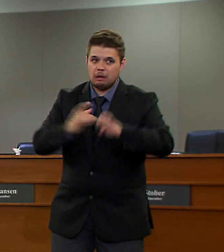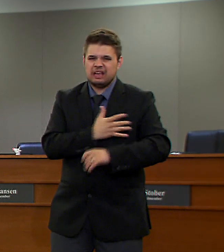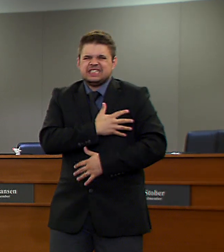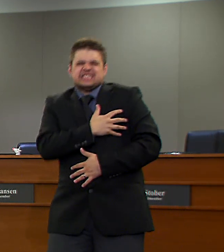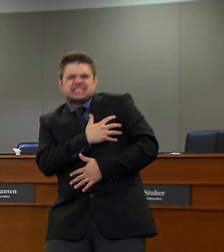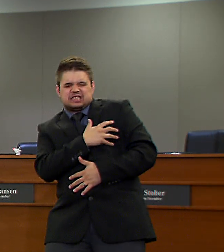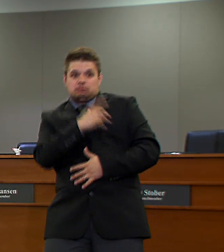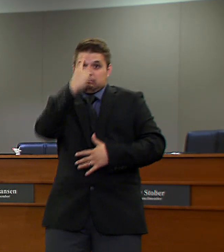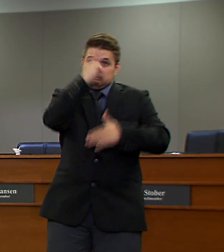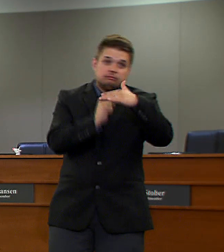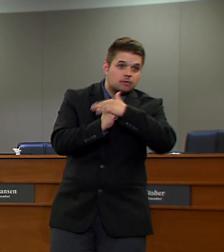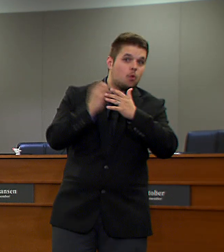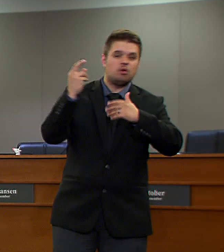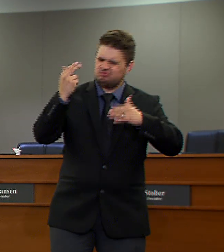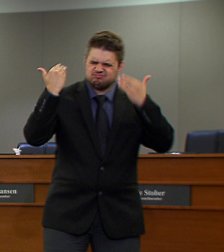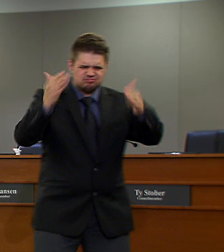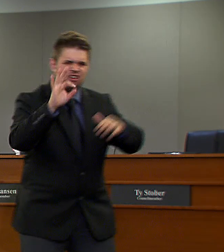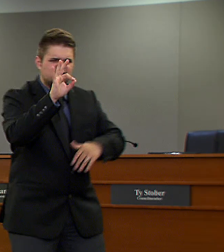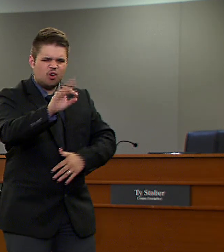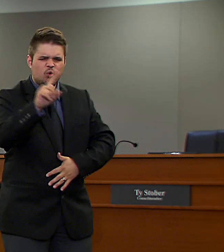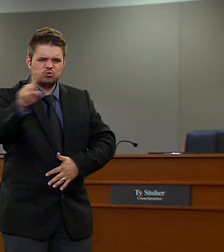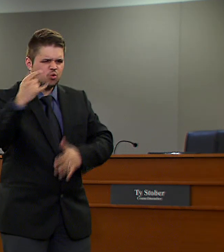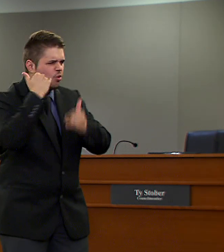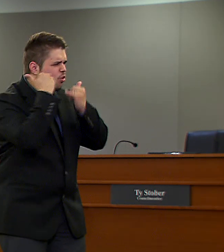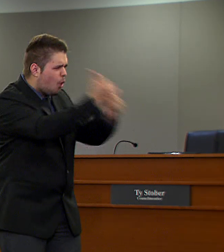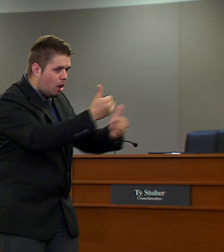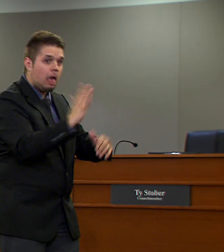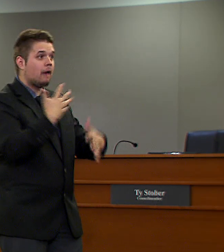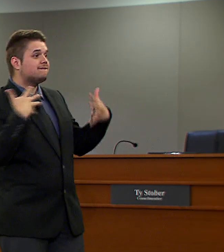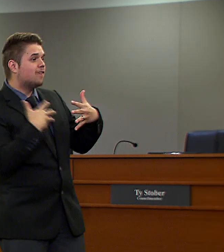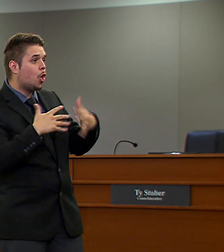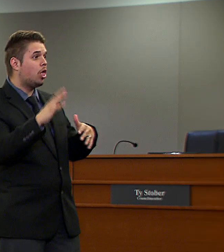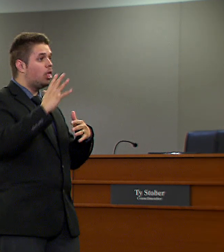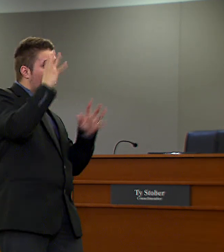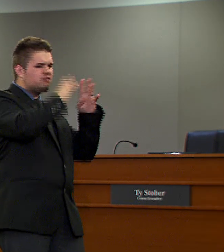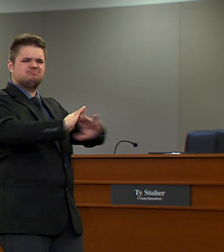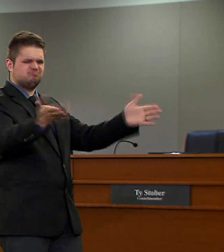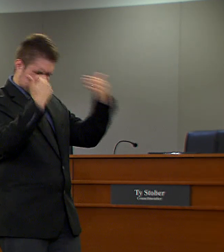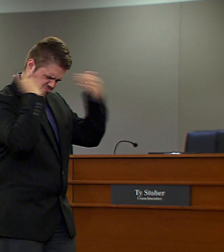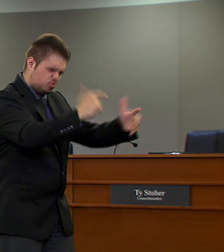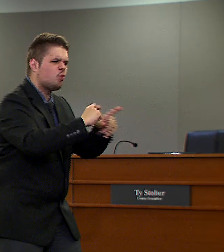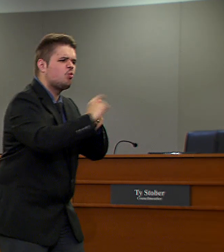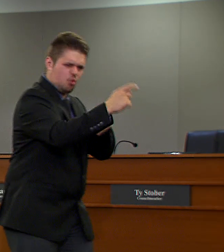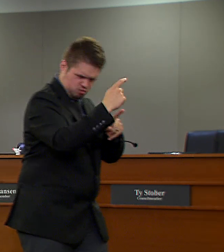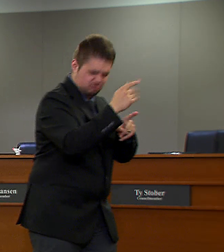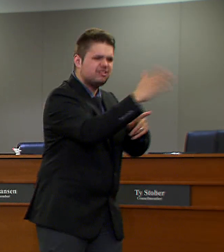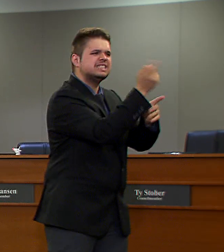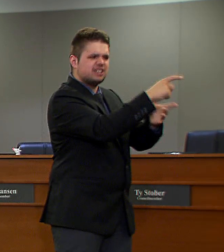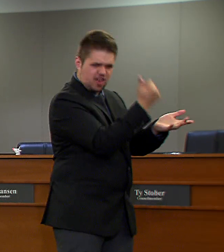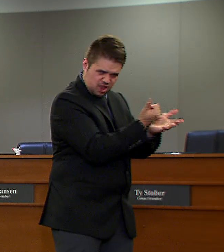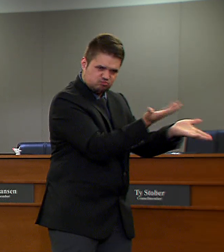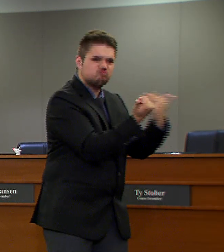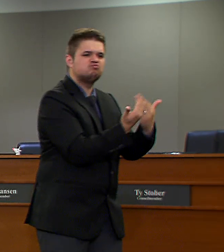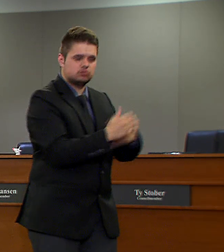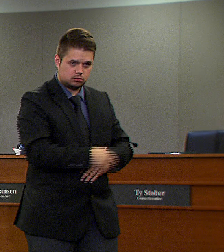call 911 during the pandemic out of fear of getting COVID-19 or because they're worried about